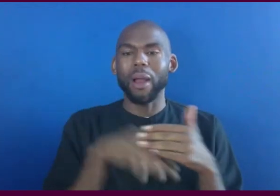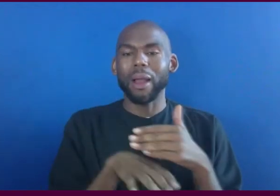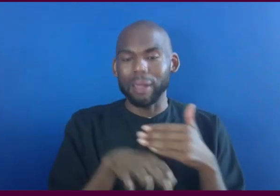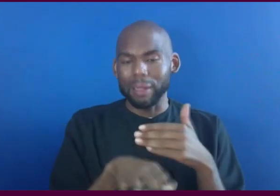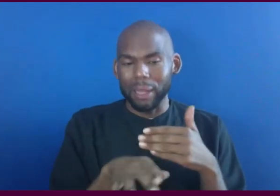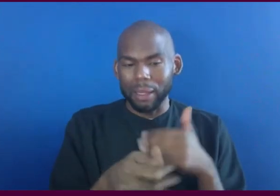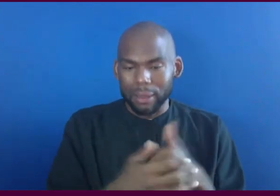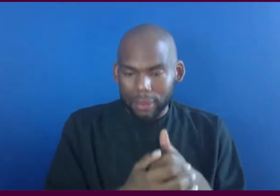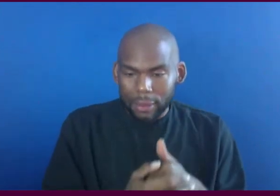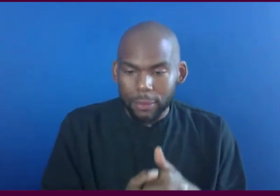For access.